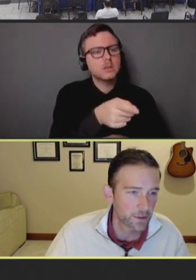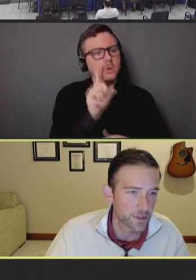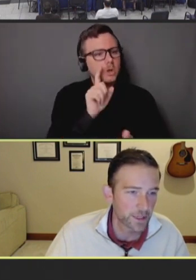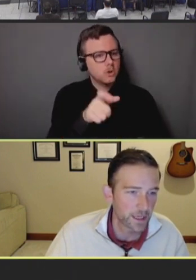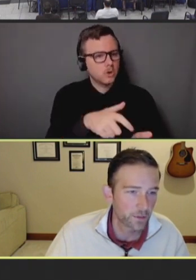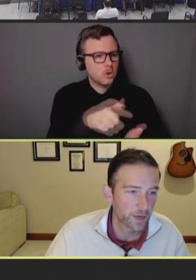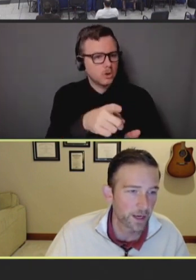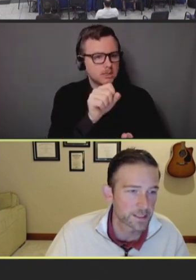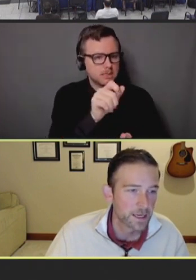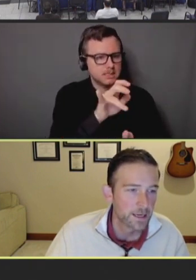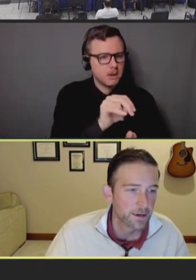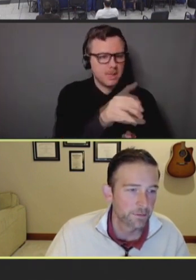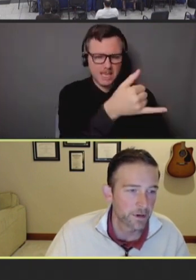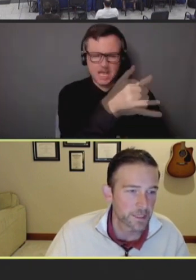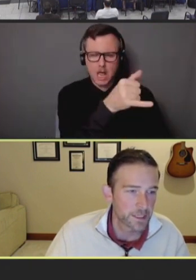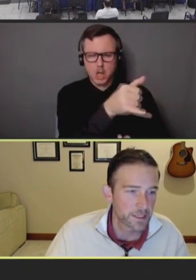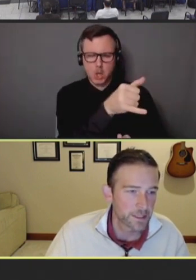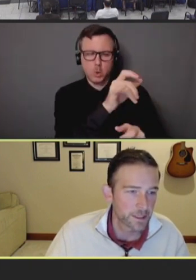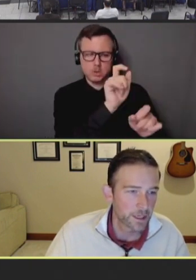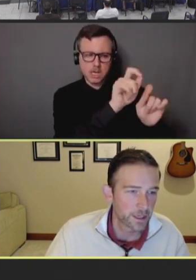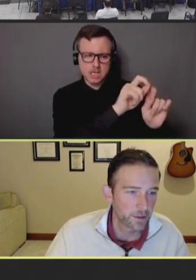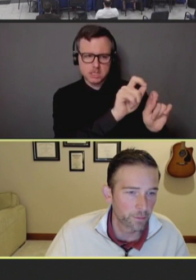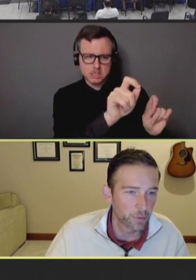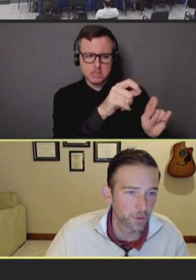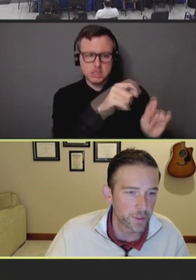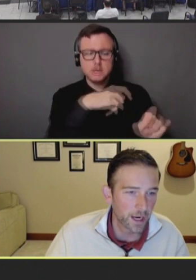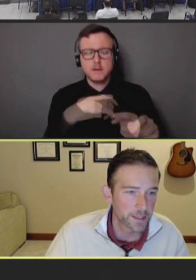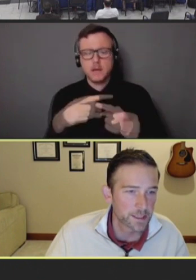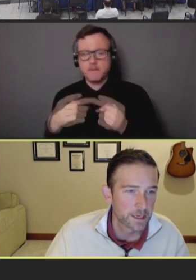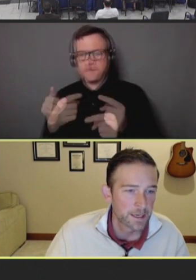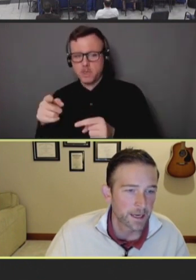Those are the yellow dots versus the blue dots.